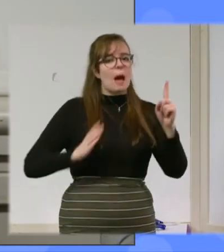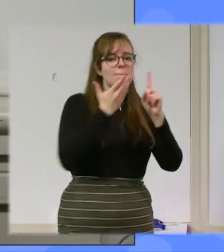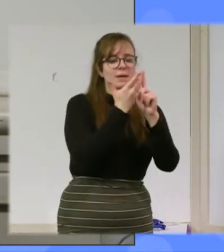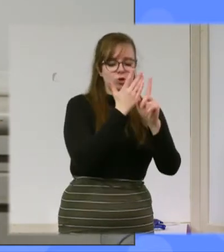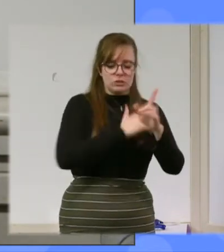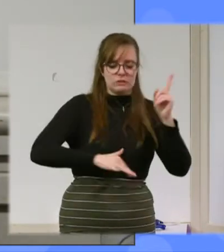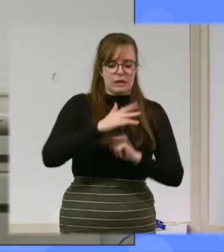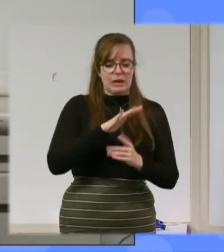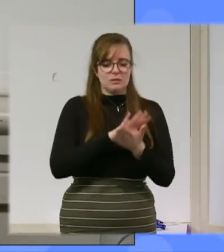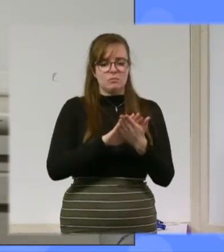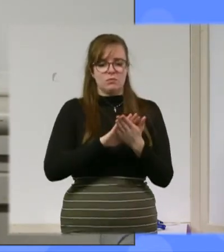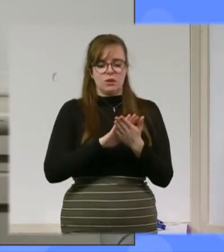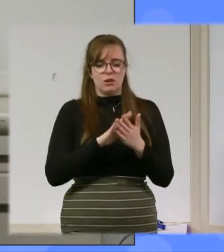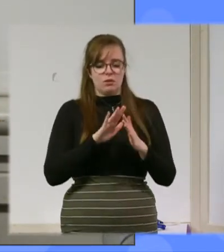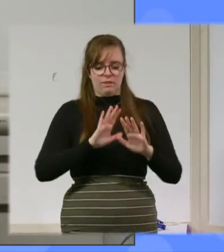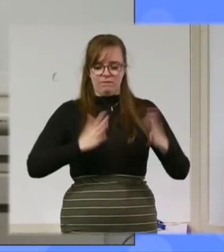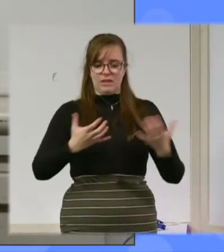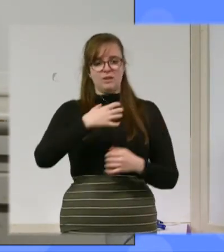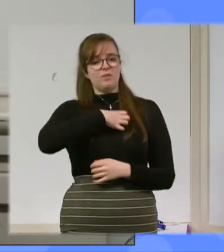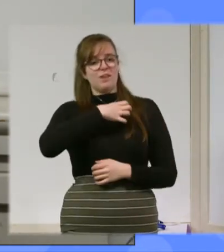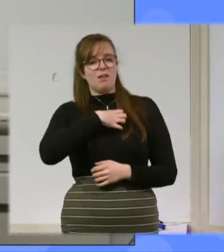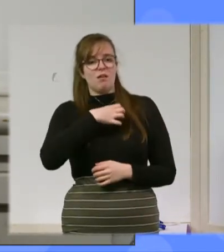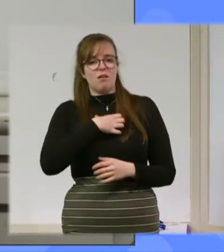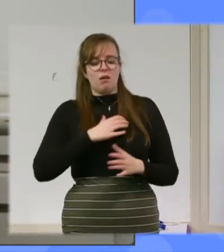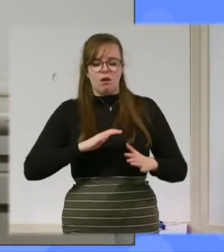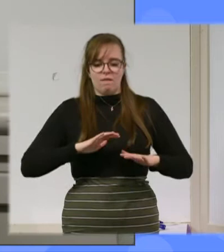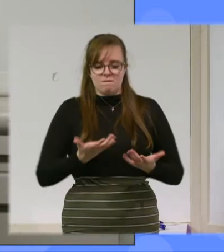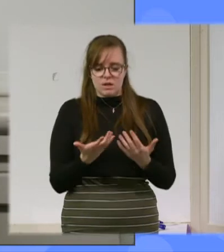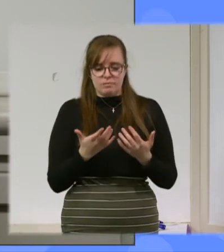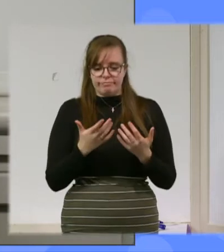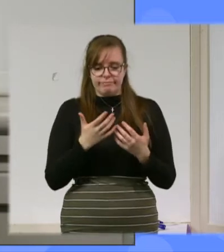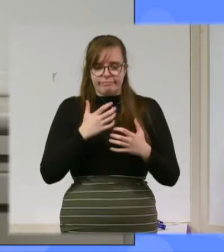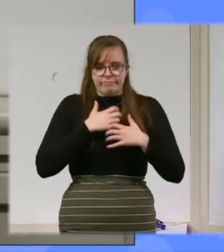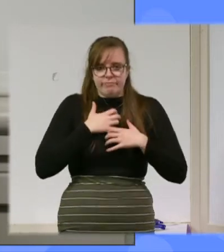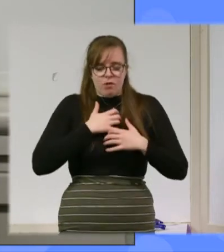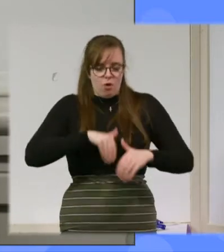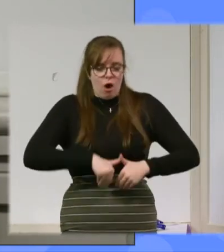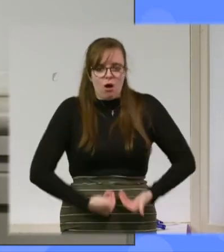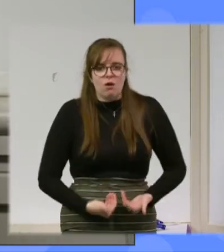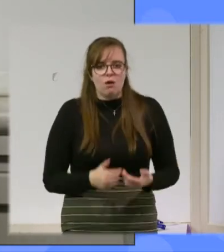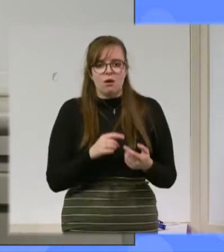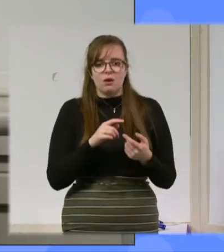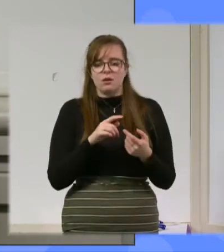which is free from fear free from the fear of hunger free from the fear of